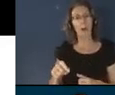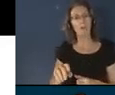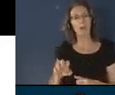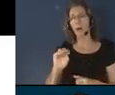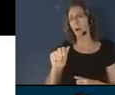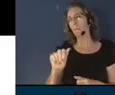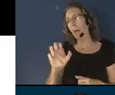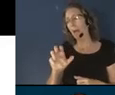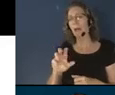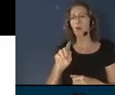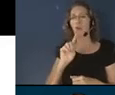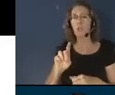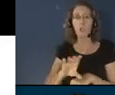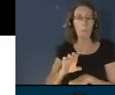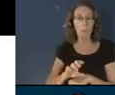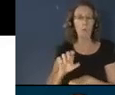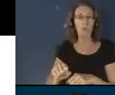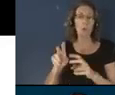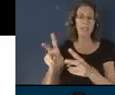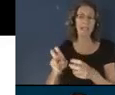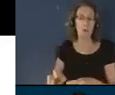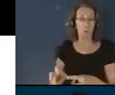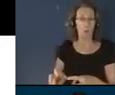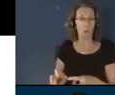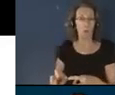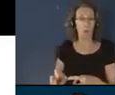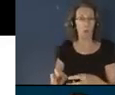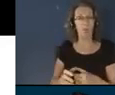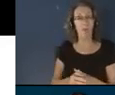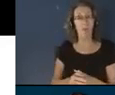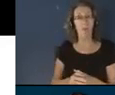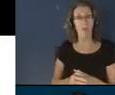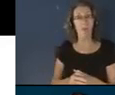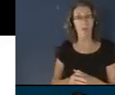real computer so it could actually download everything. um If if you got your account